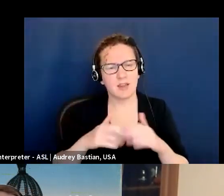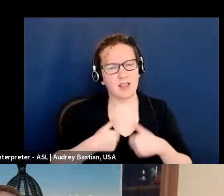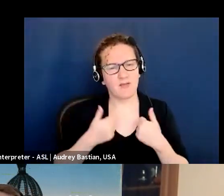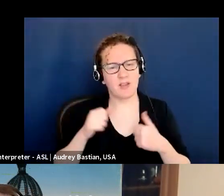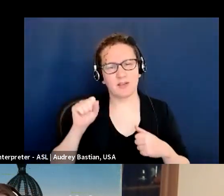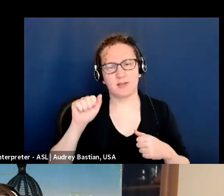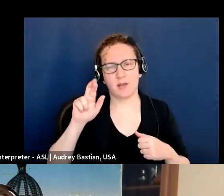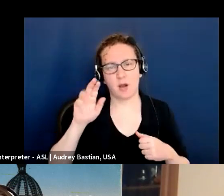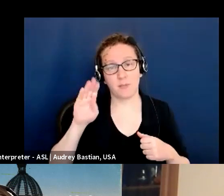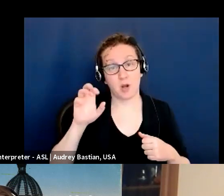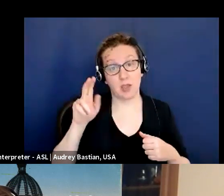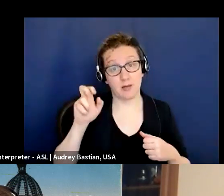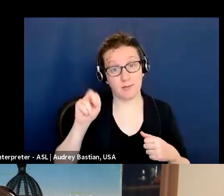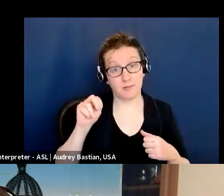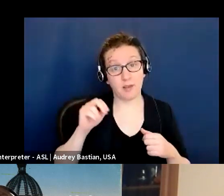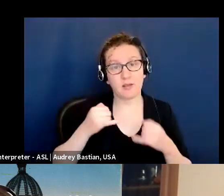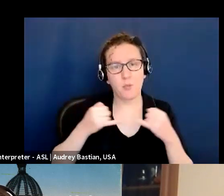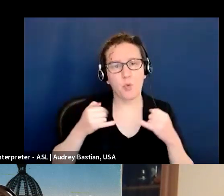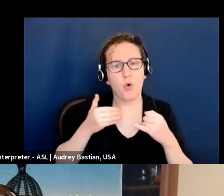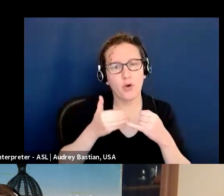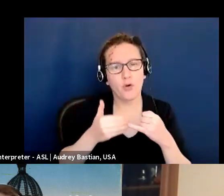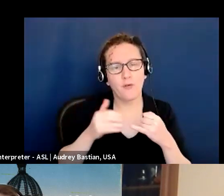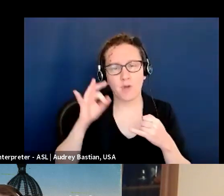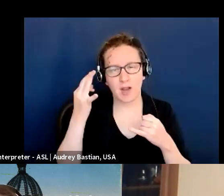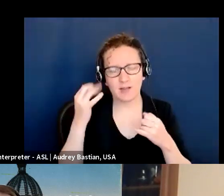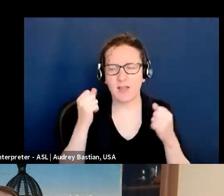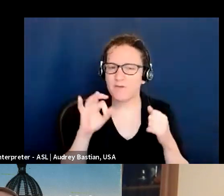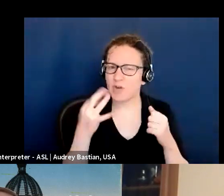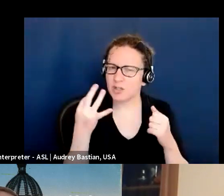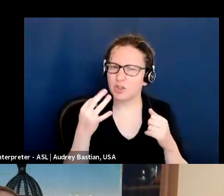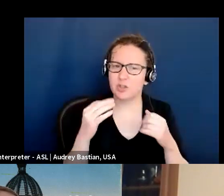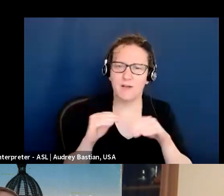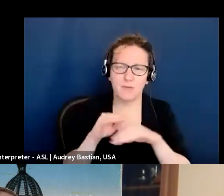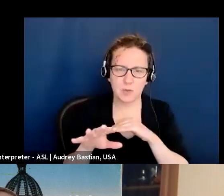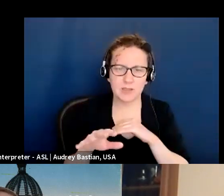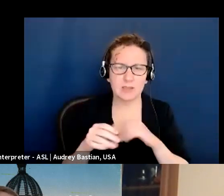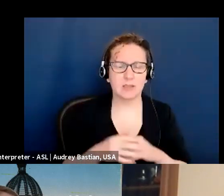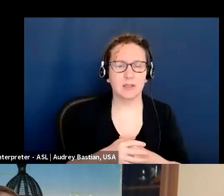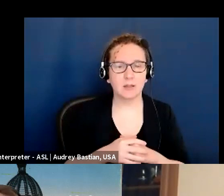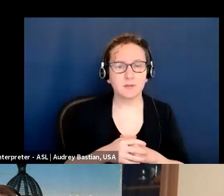is on the border of France, so there's a lot of French influence and exchange there. But yeah,